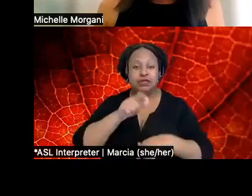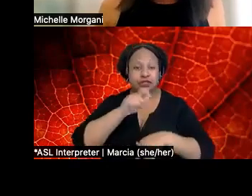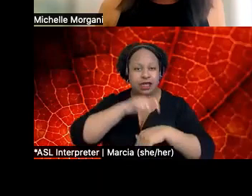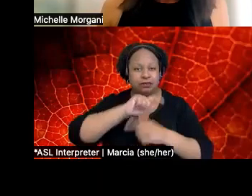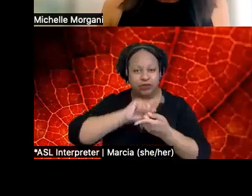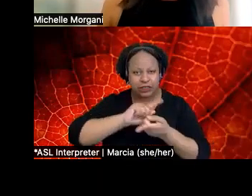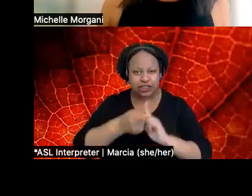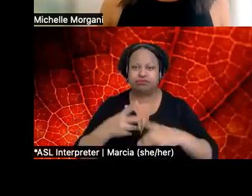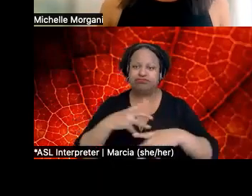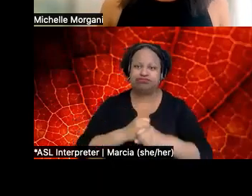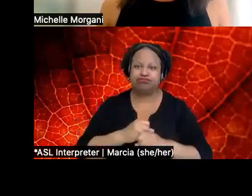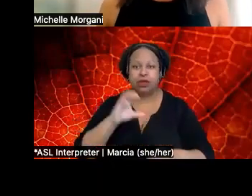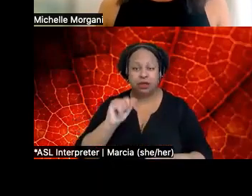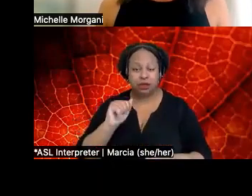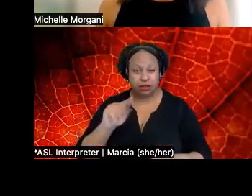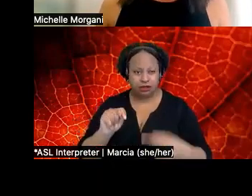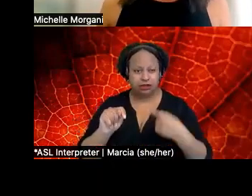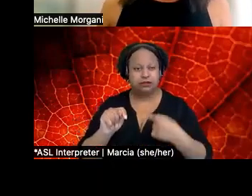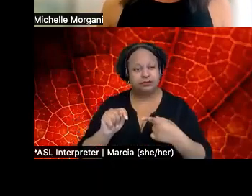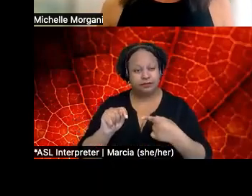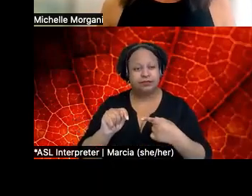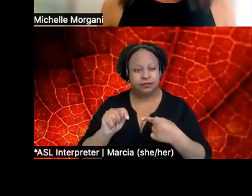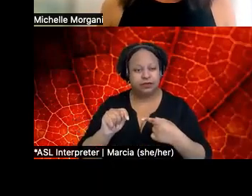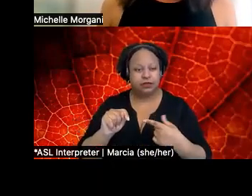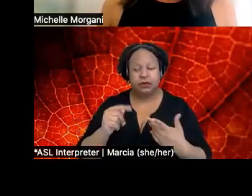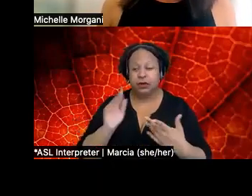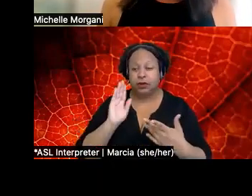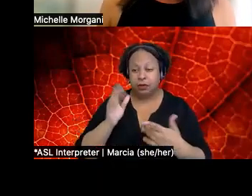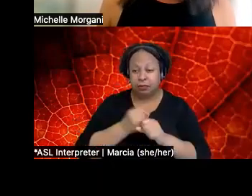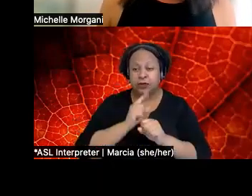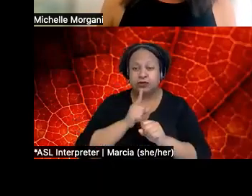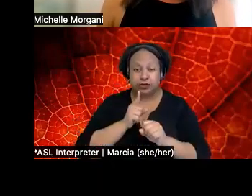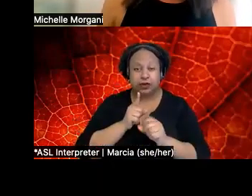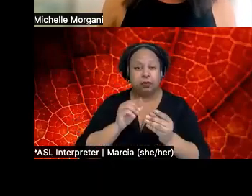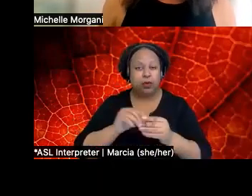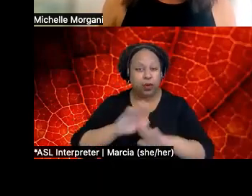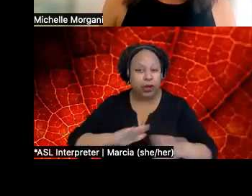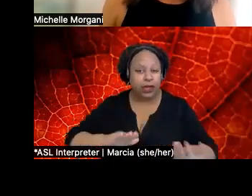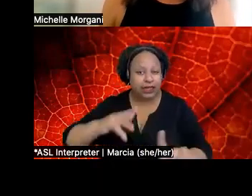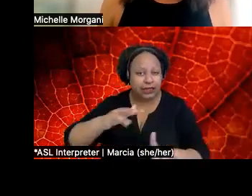So, these are where we want to ensure there is a quieter environment, again, so that